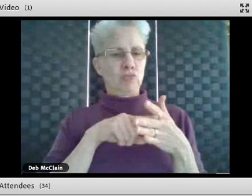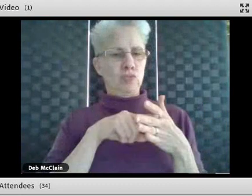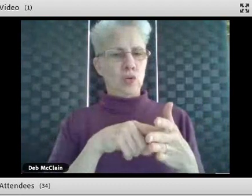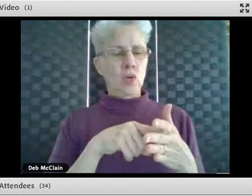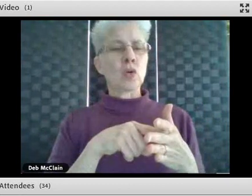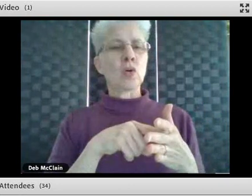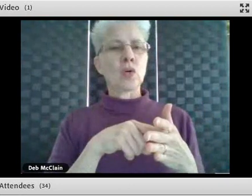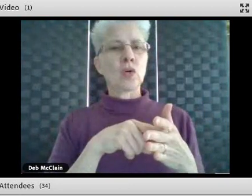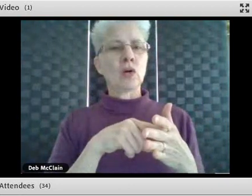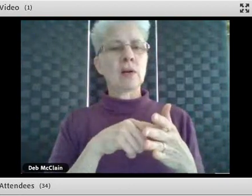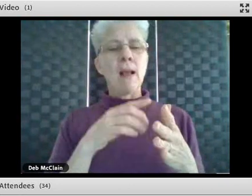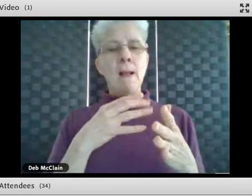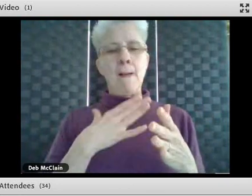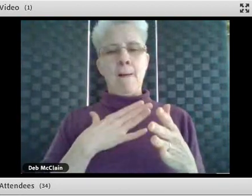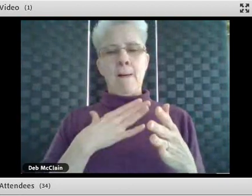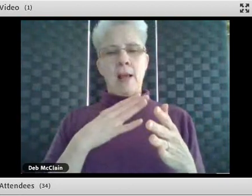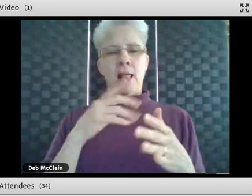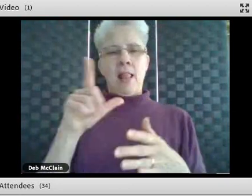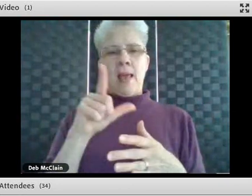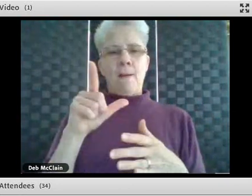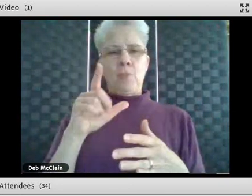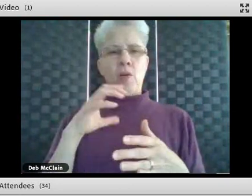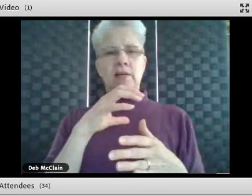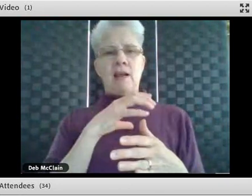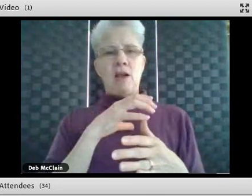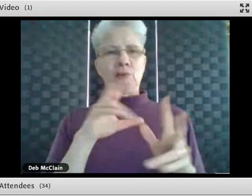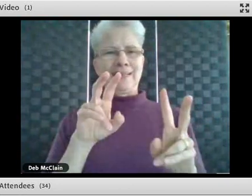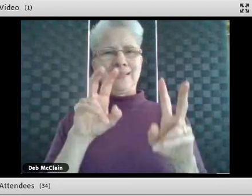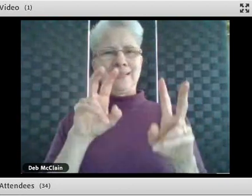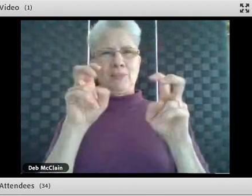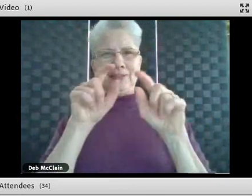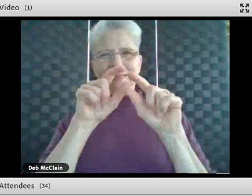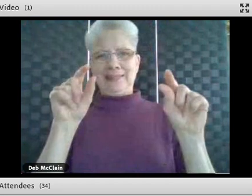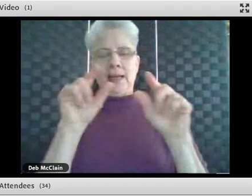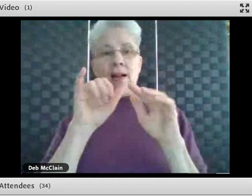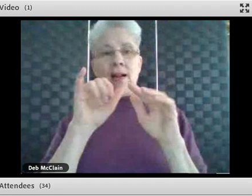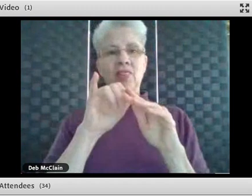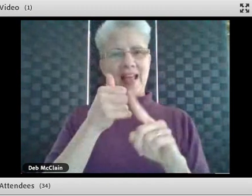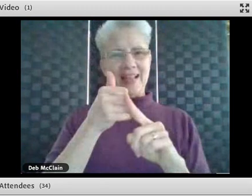Library of Congress Subject Headings itself, okay, 'cause that's obviously our focus,